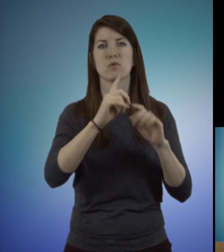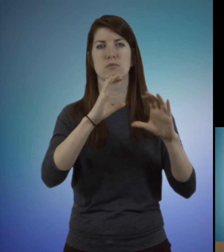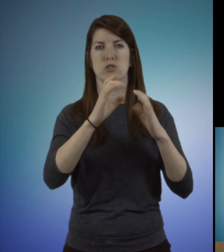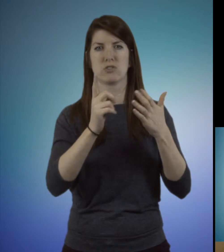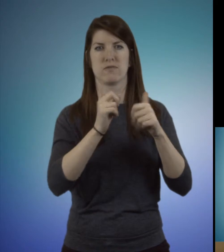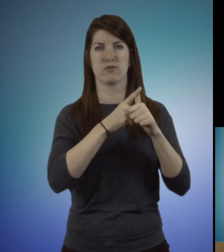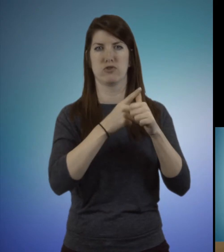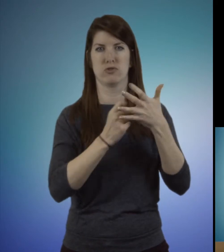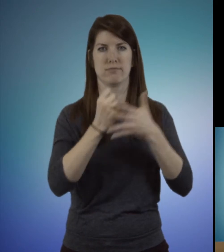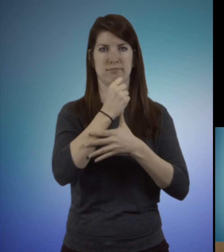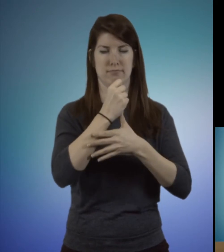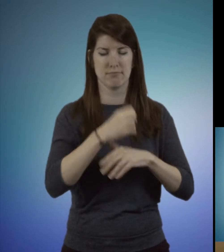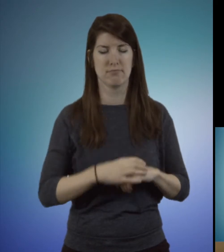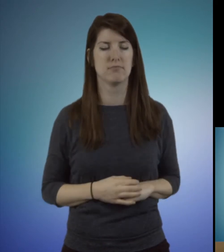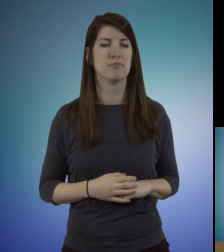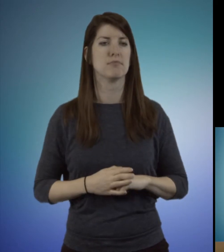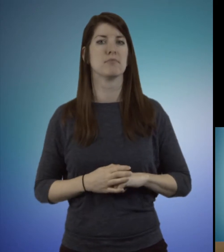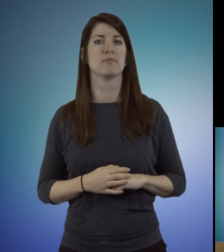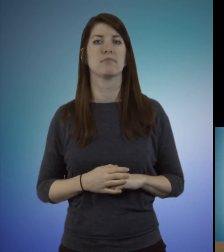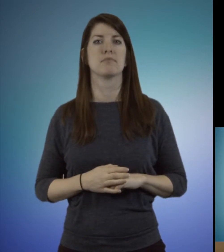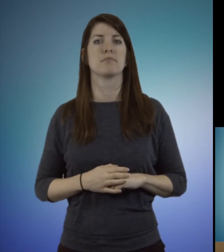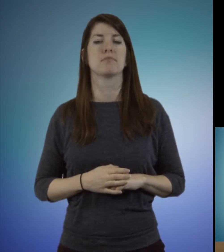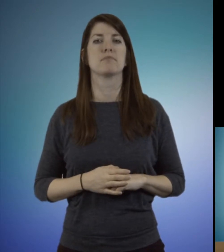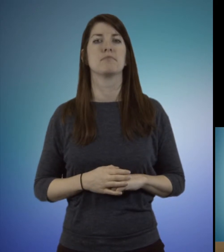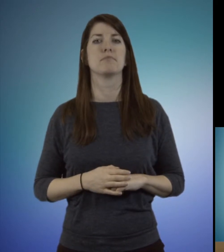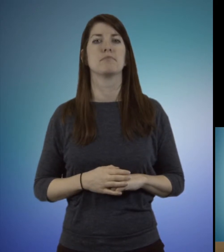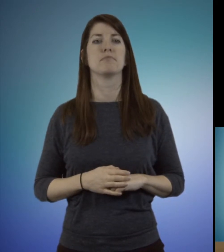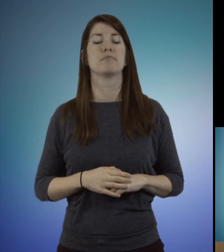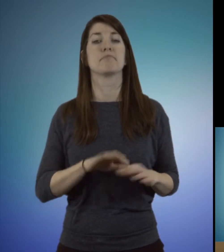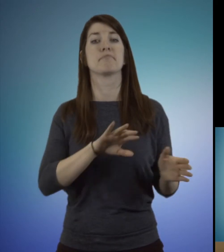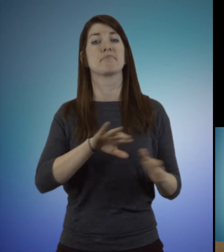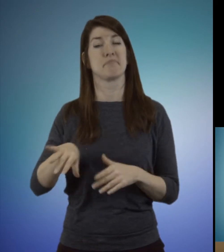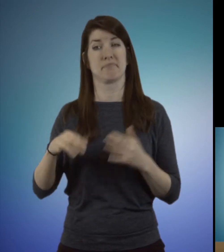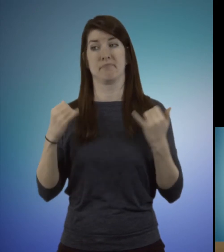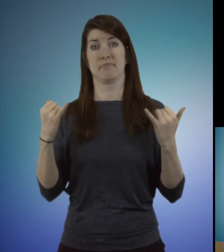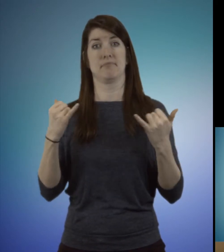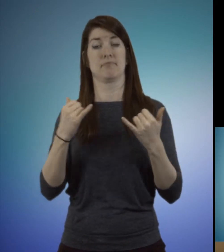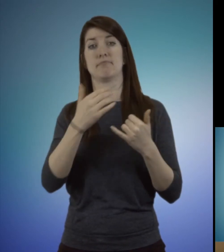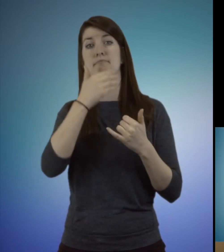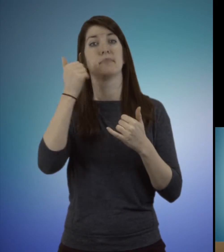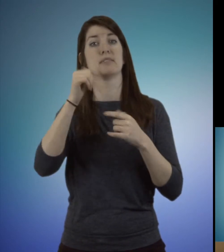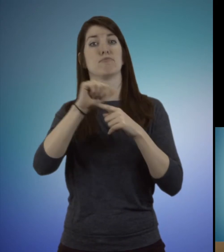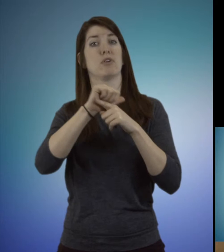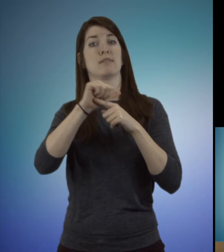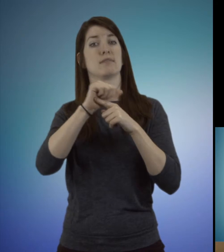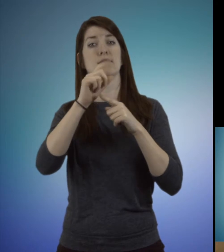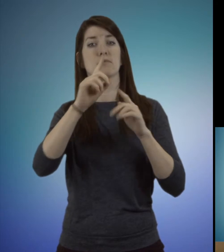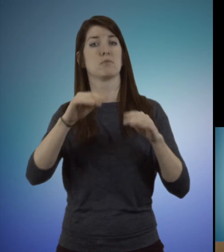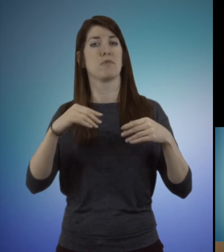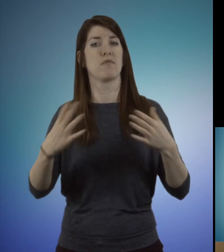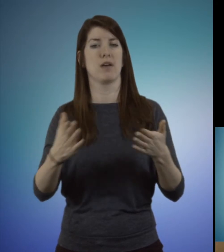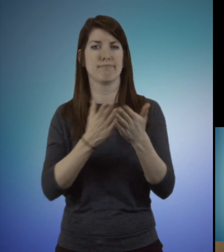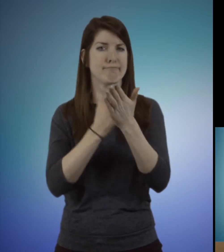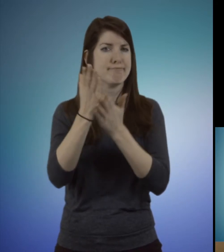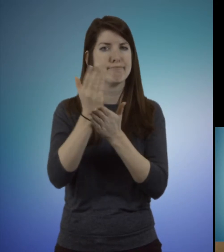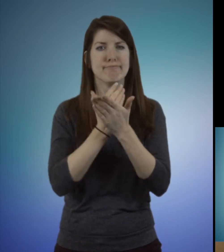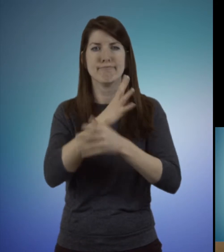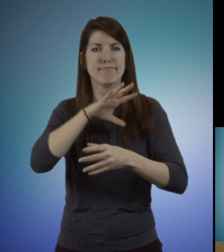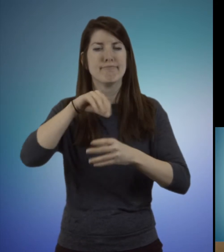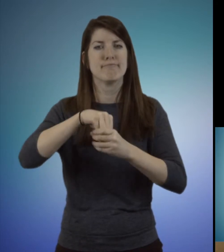Best practices for providing a comprehensive and valid speech